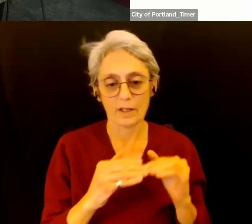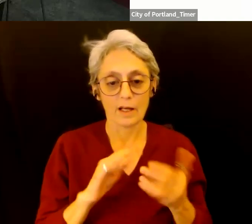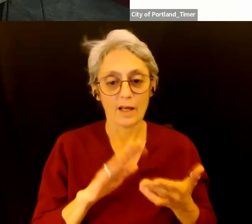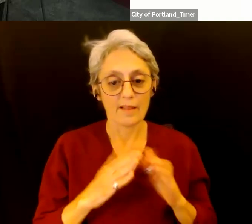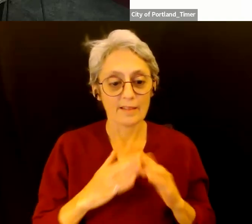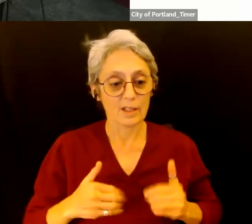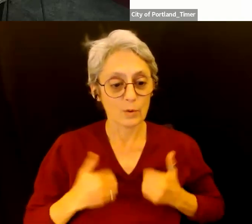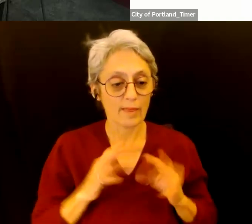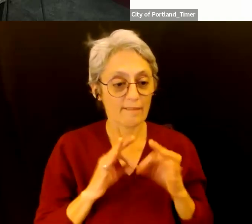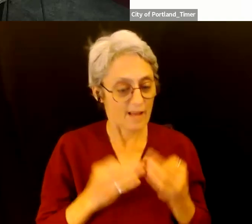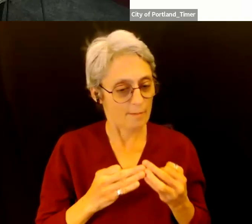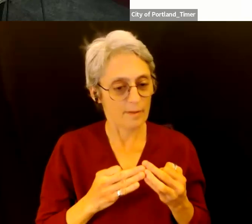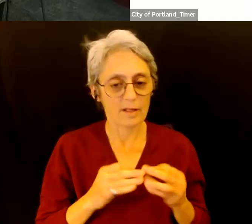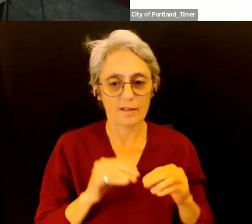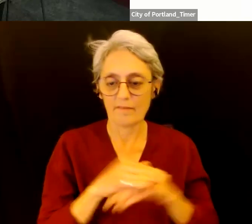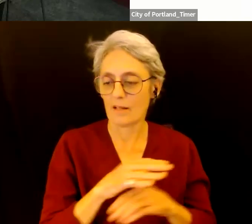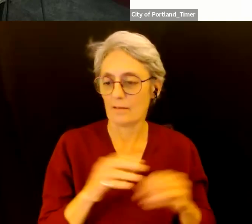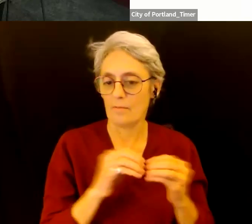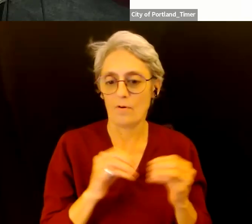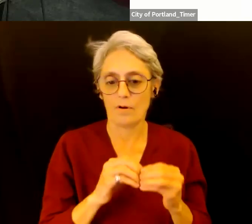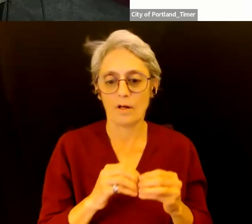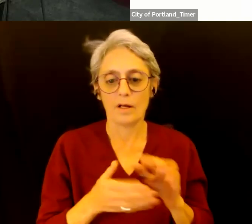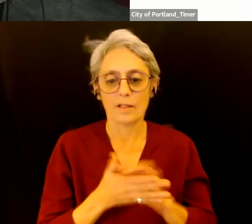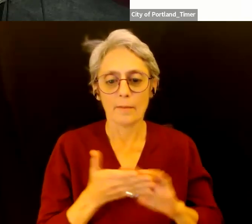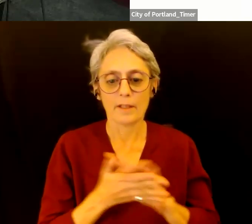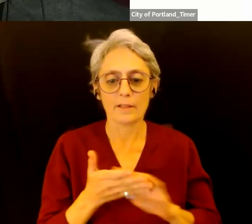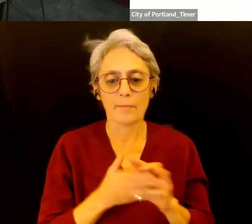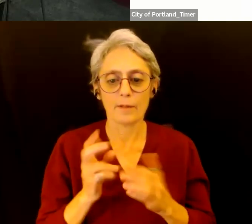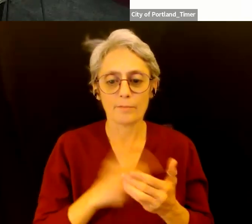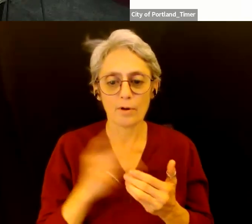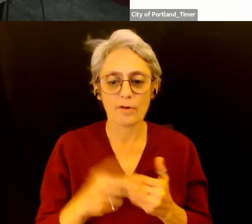All recreation summer camps, all sun school programs, all citywide programs.